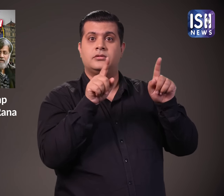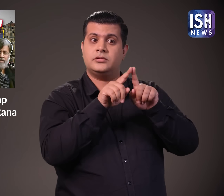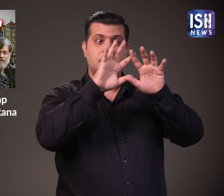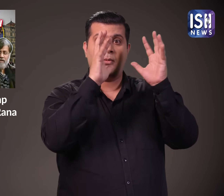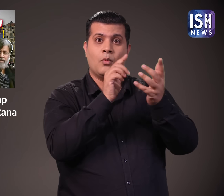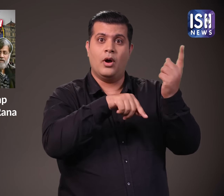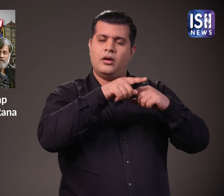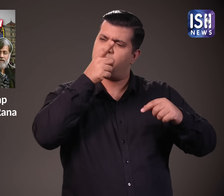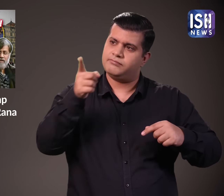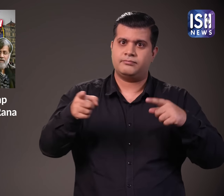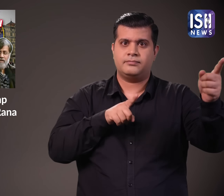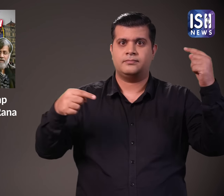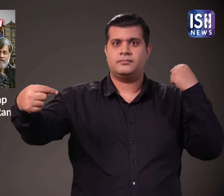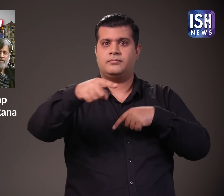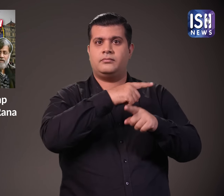Other countries are also doing the same.